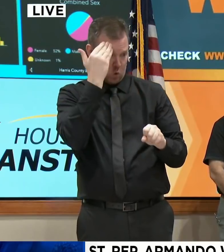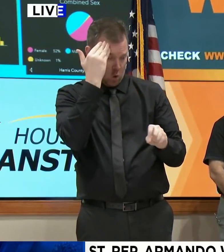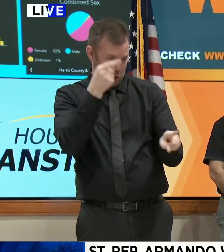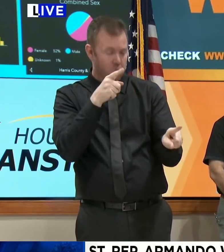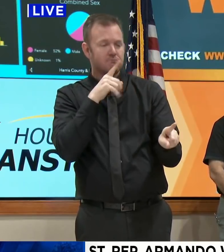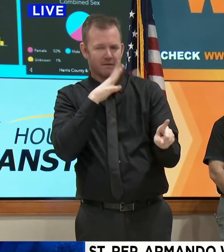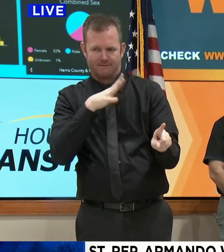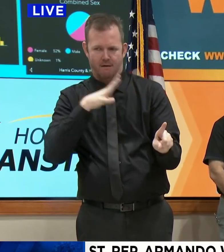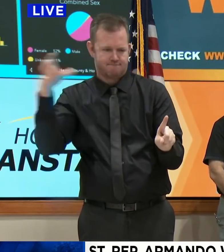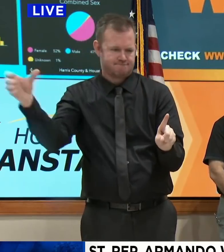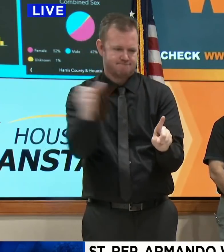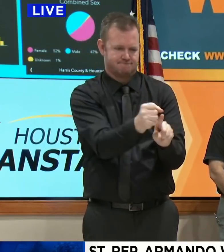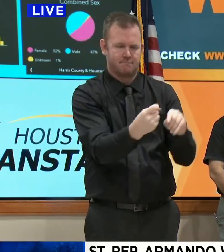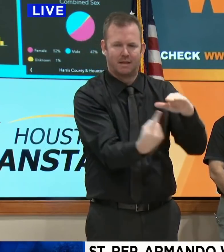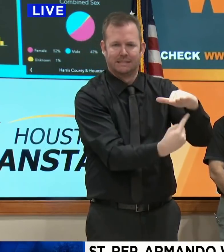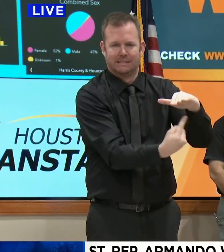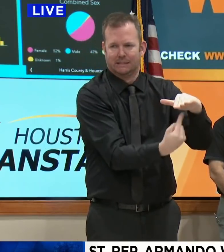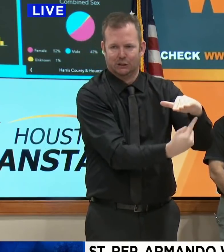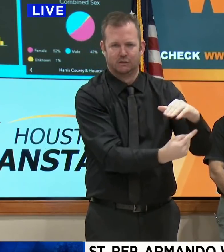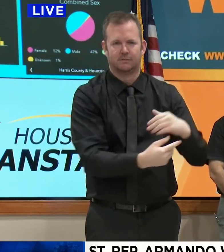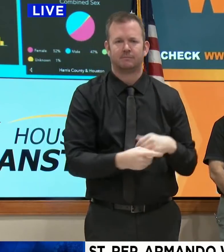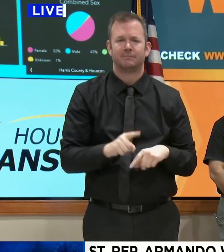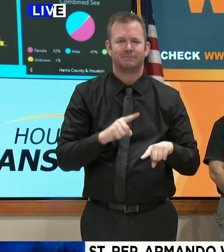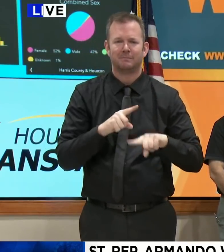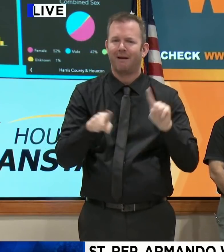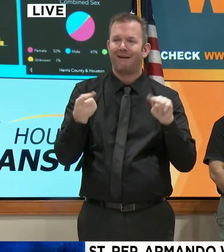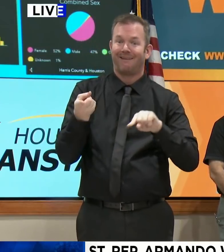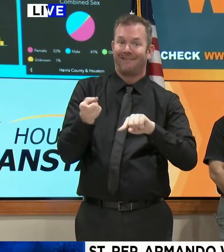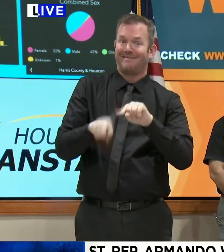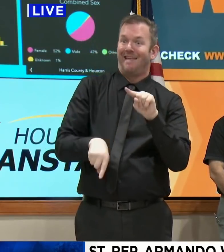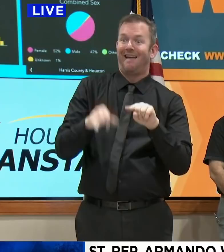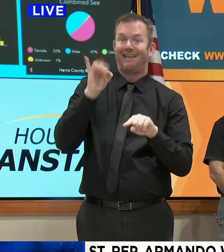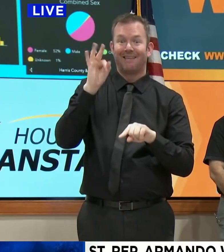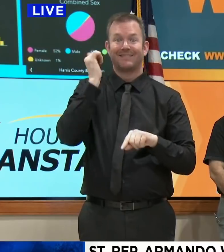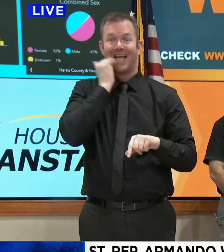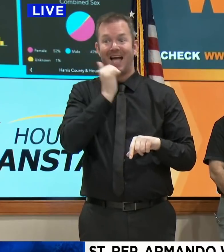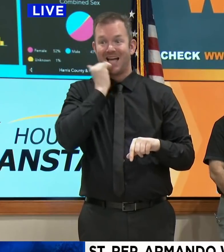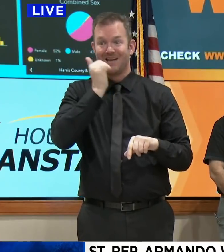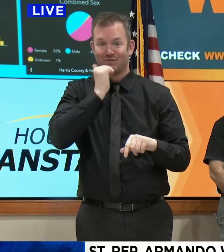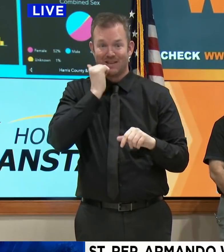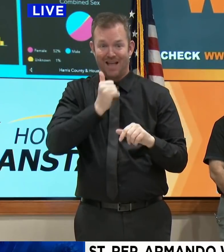on ensuring that we have enough epidemiologist and epidemiologist and systems to be able to identify systems to be able to identify folks who are sick and isolate